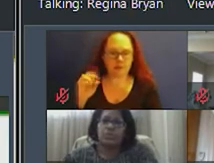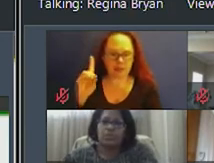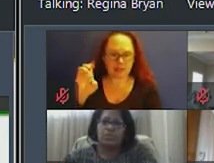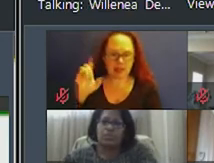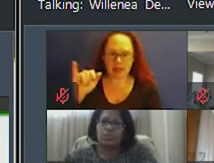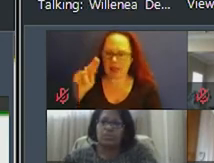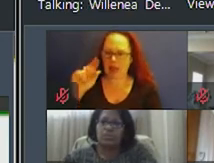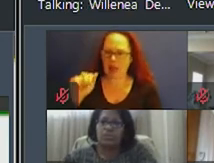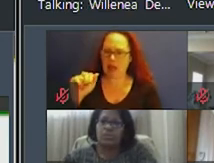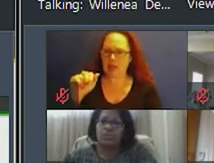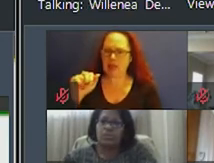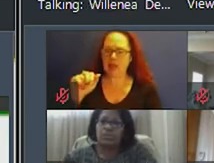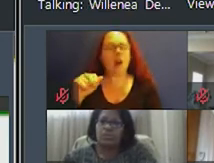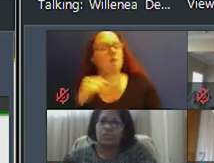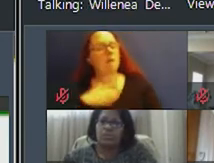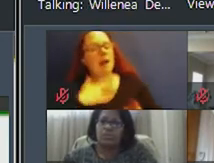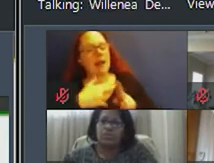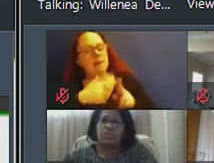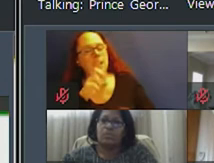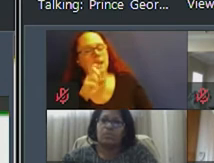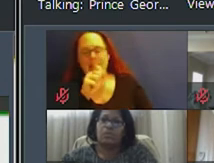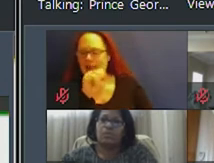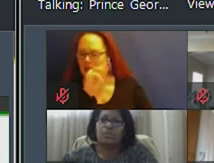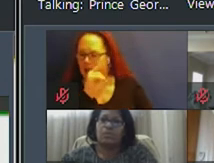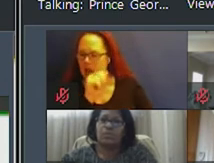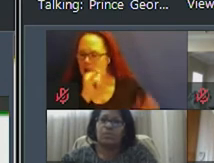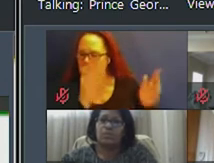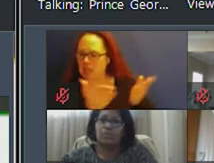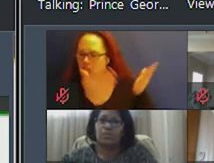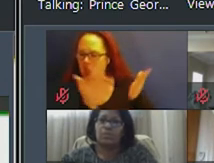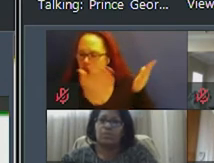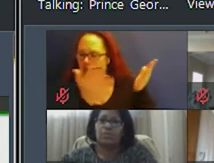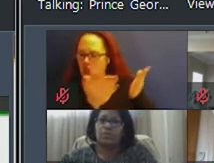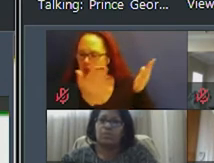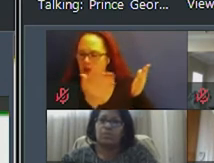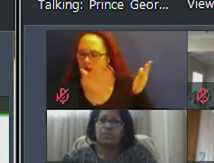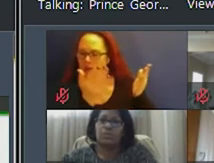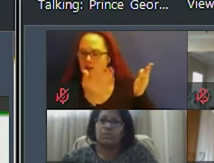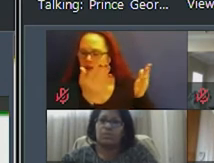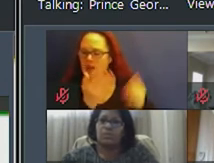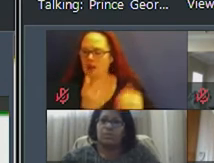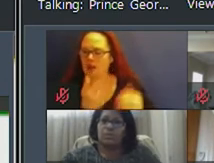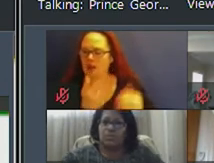Its lulena and am here Okay. And what please tell me how to pronounce it again.